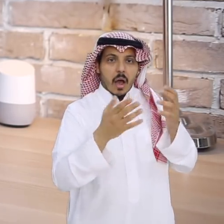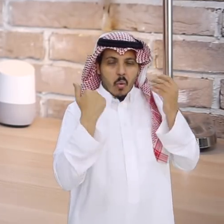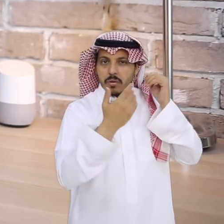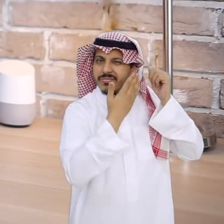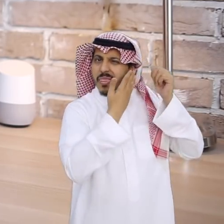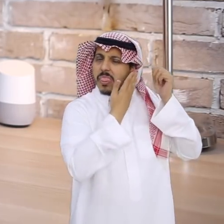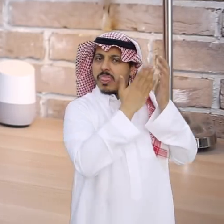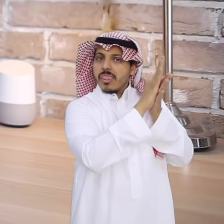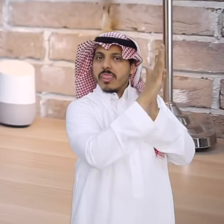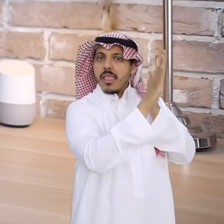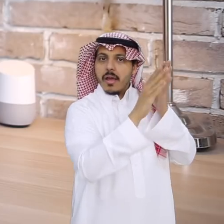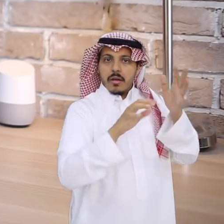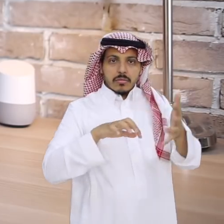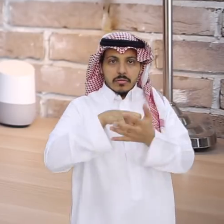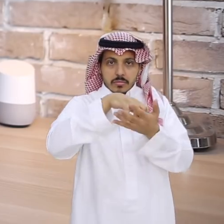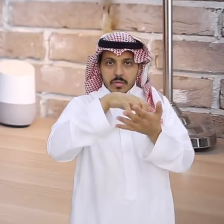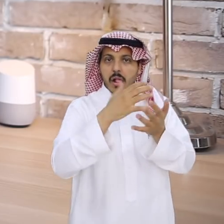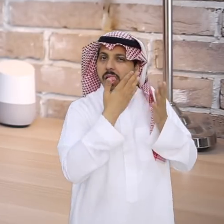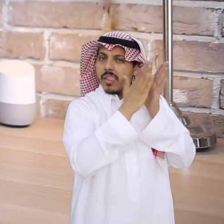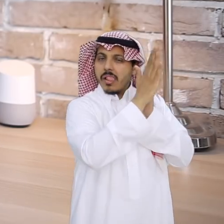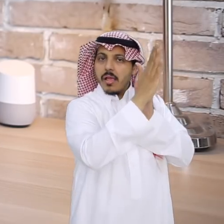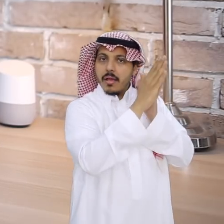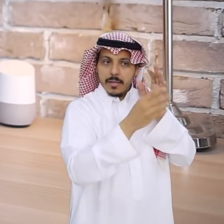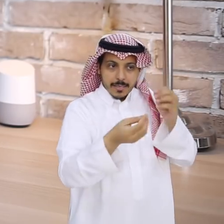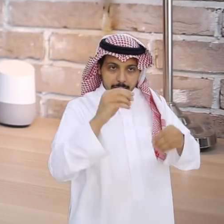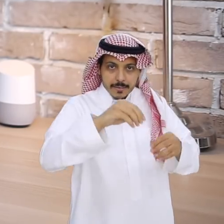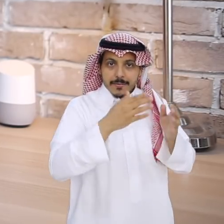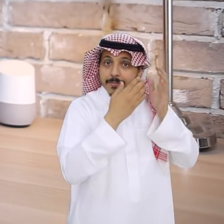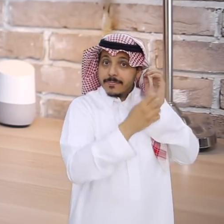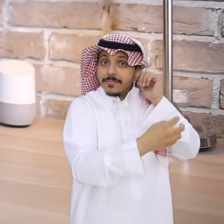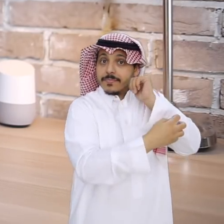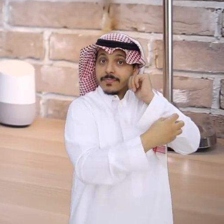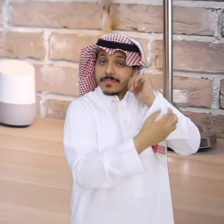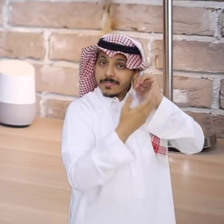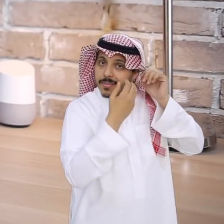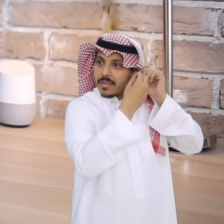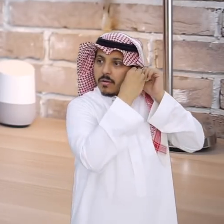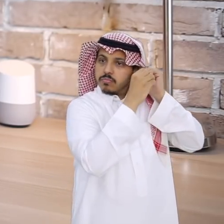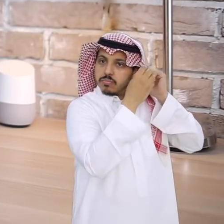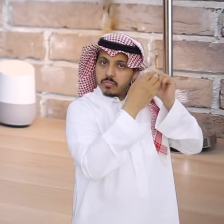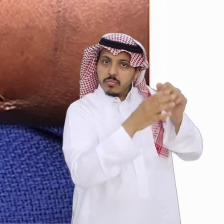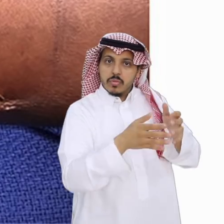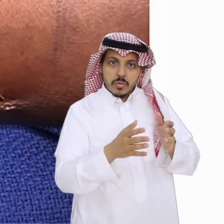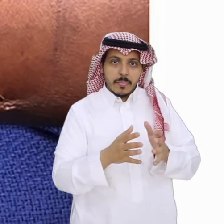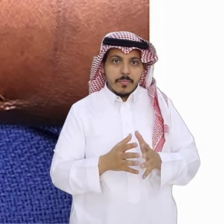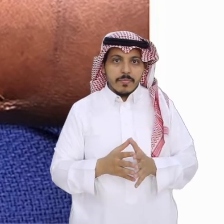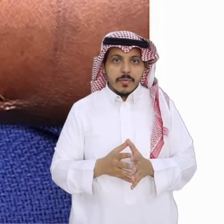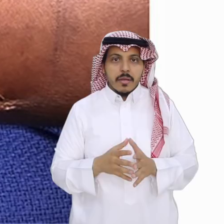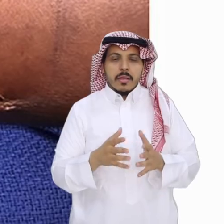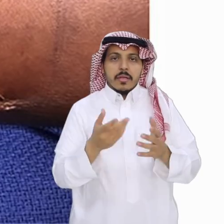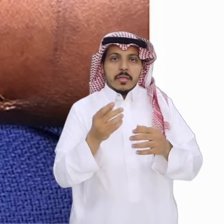The surgery will be conducted in three phases. First phase is the ear planted on her arm